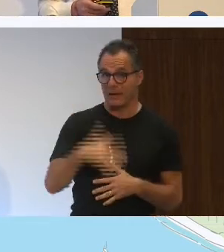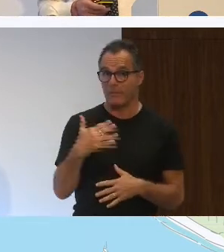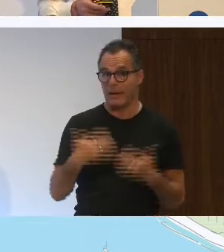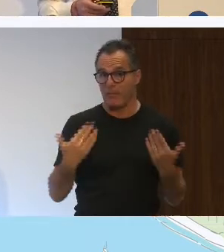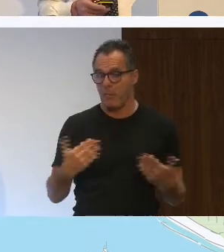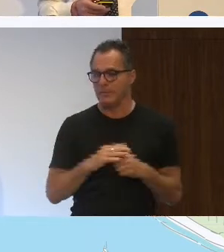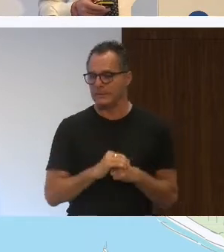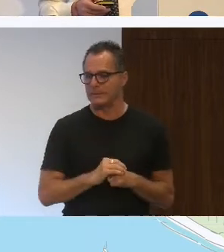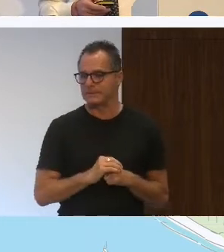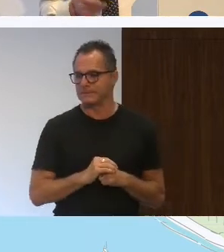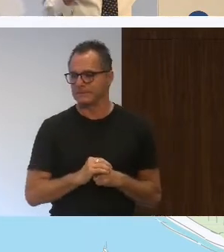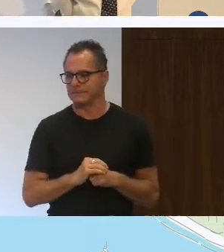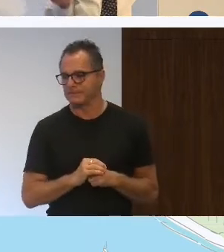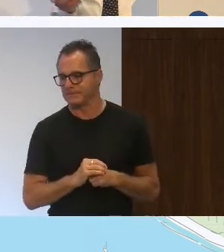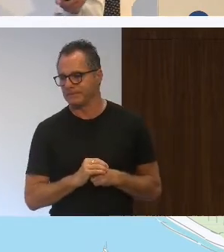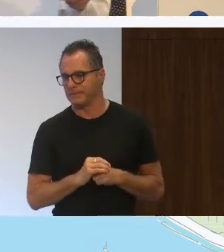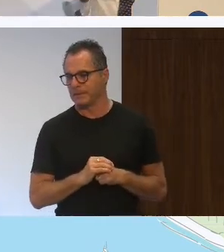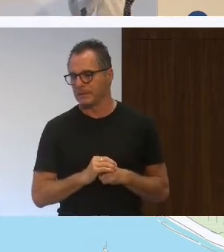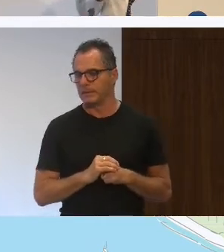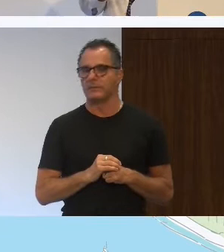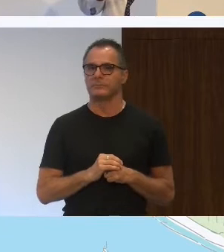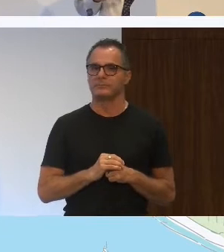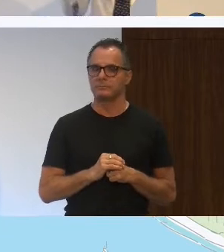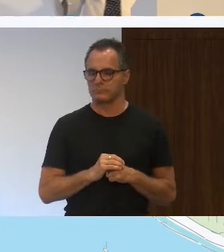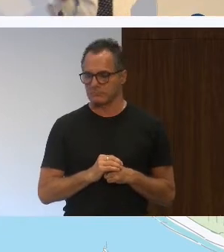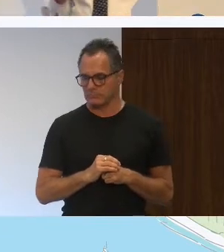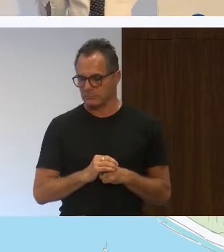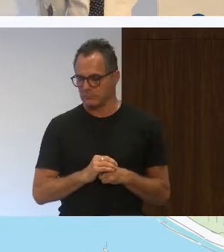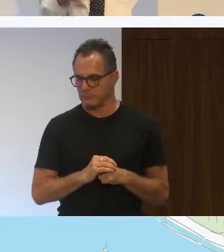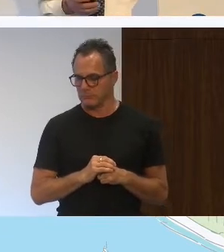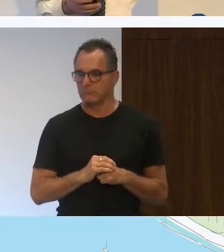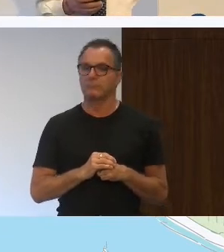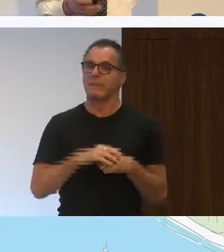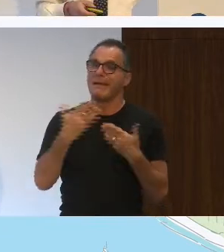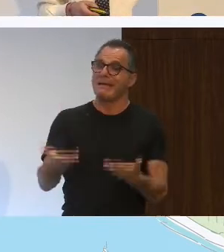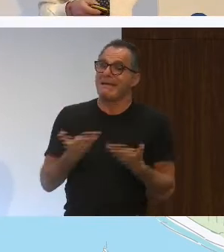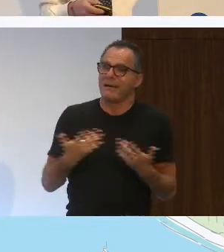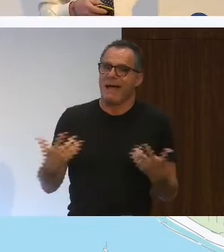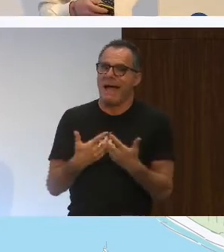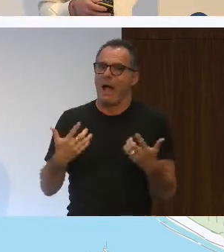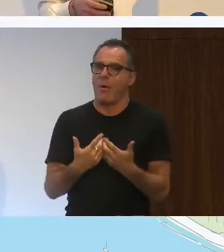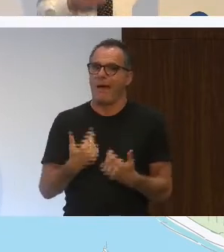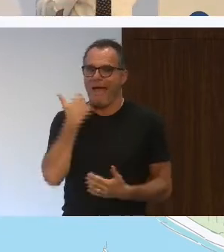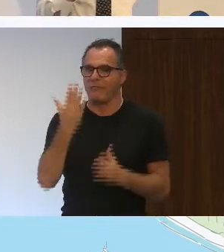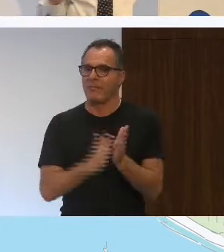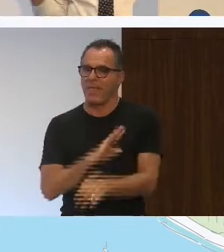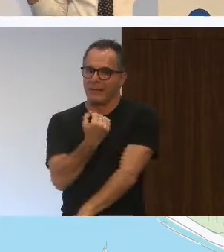And apart from Ajovy, that given is a just a monthly injection. So it's there, but it's very, very simple.